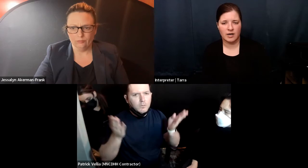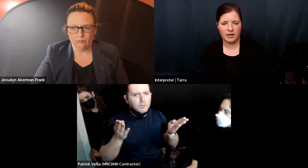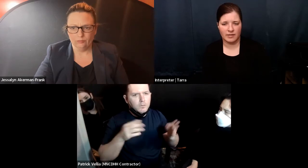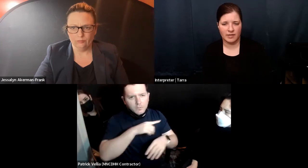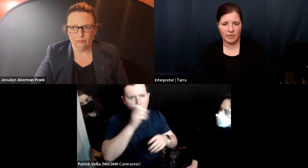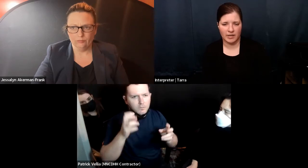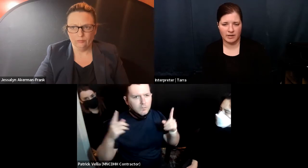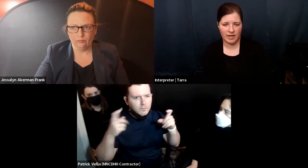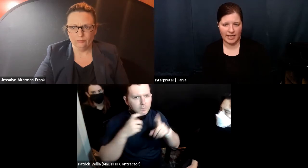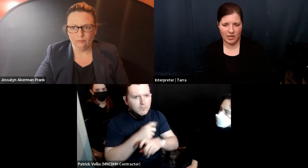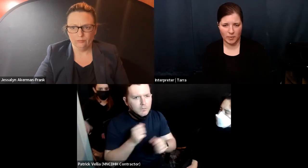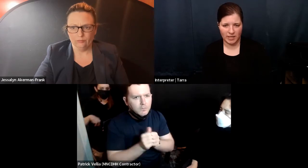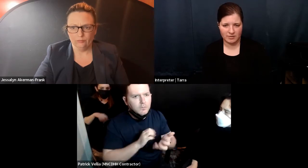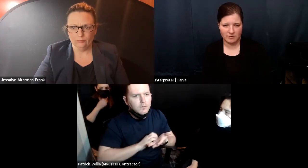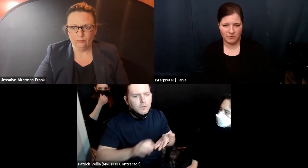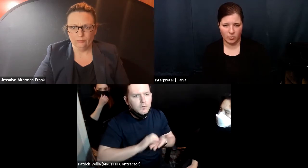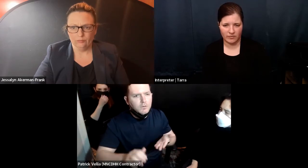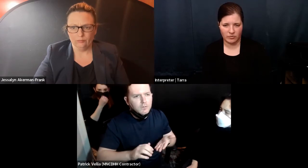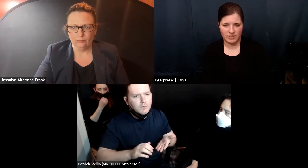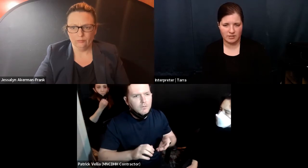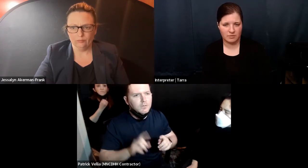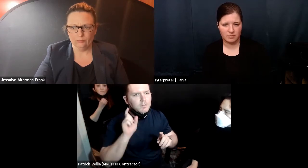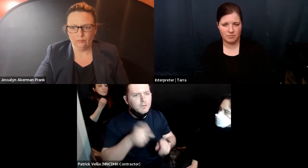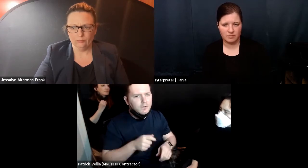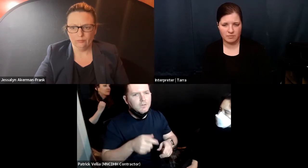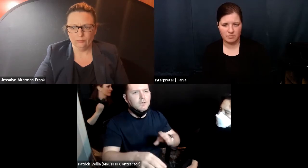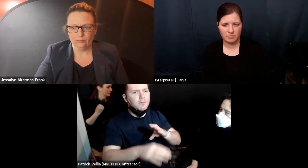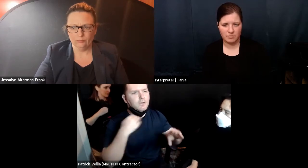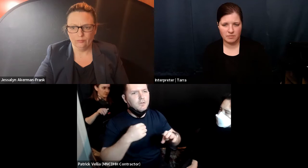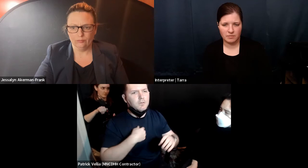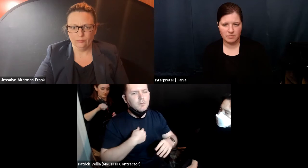But I've had that happen with caseworkers from -- if they're working in other counties and they email me, it's